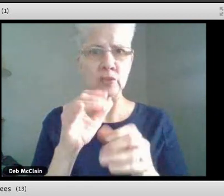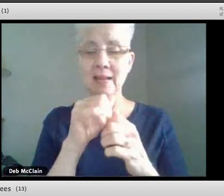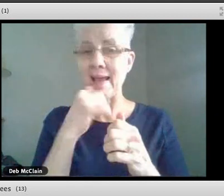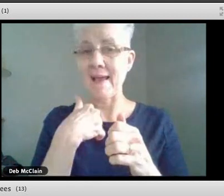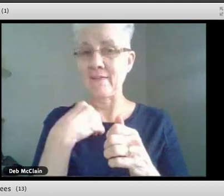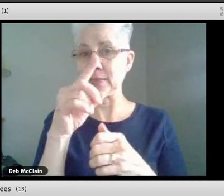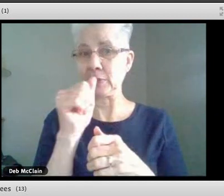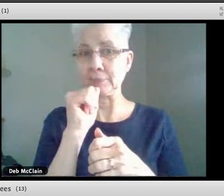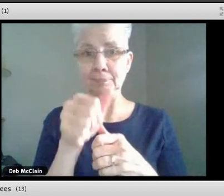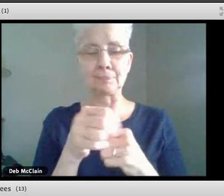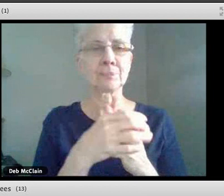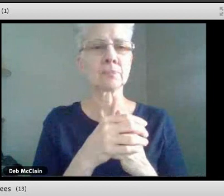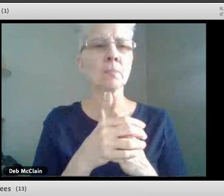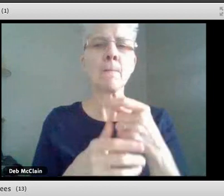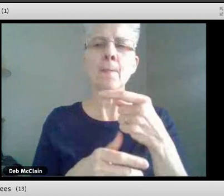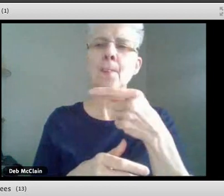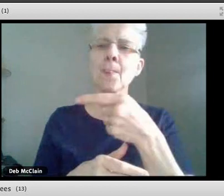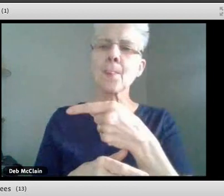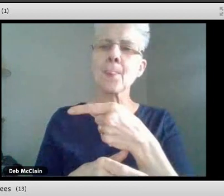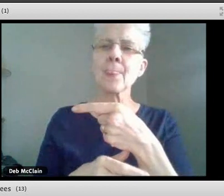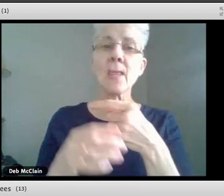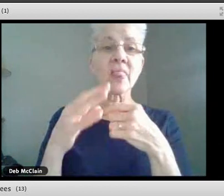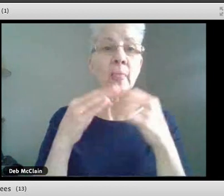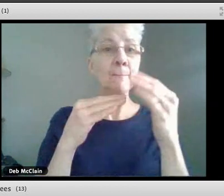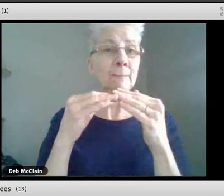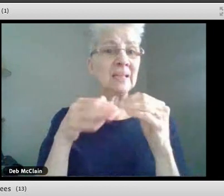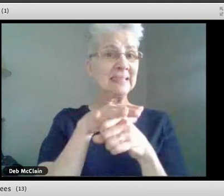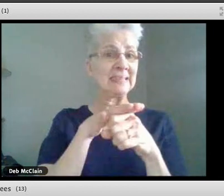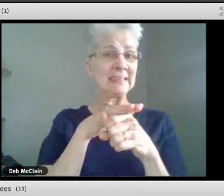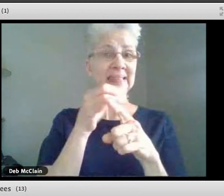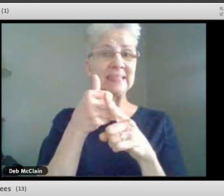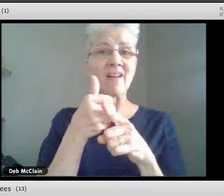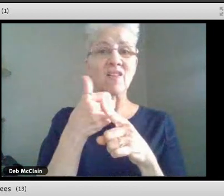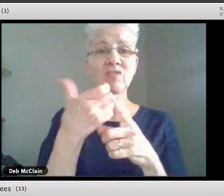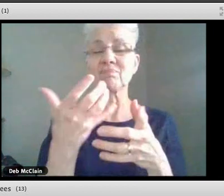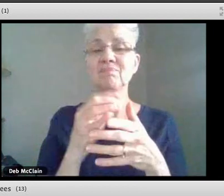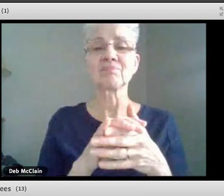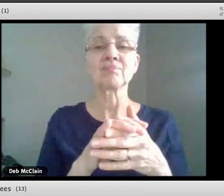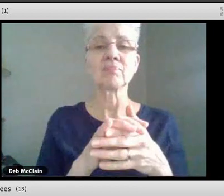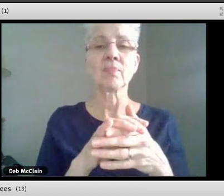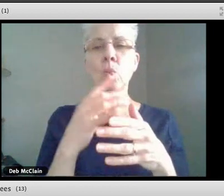And as far as your facilities, I mean, that's... we've... Who hasn't had an issue